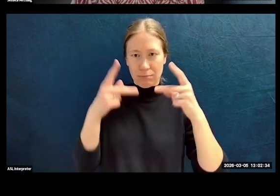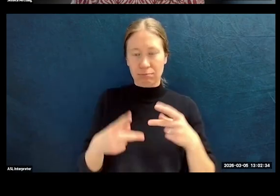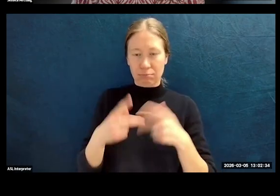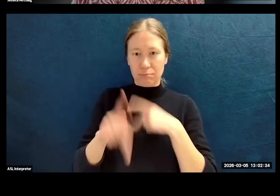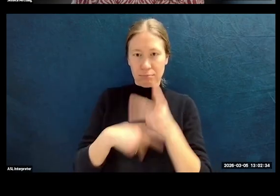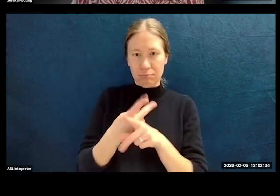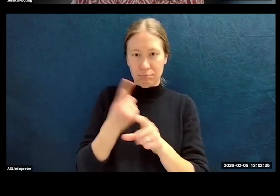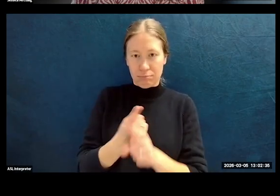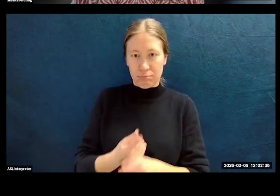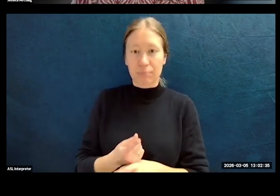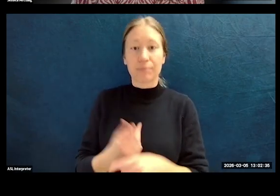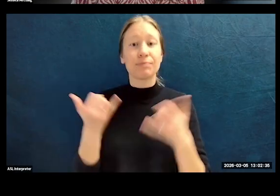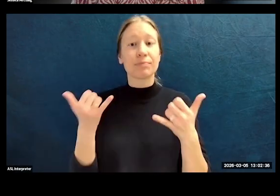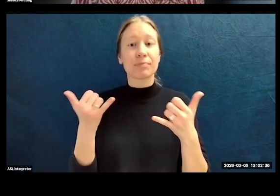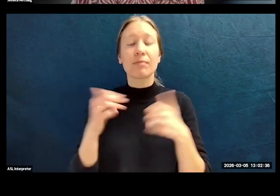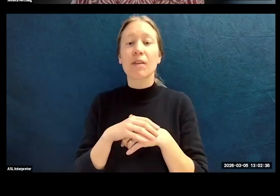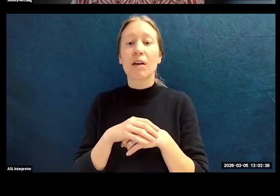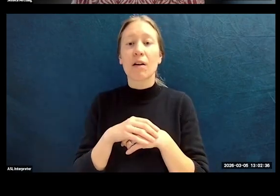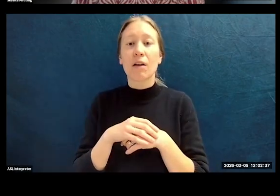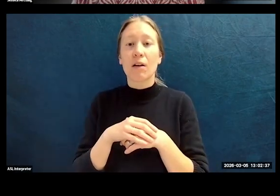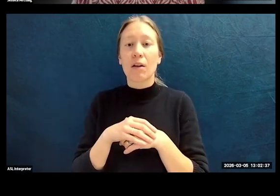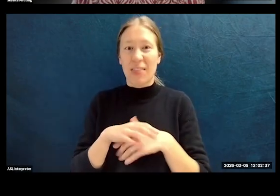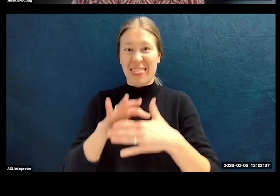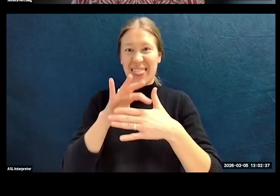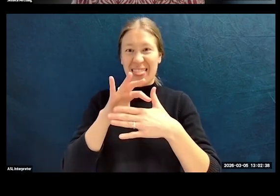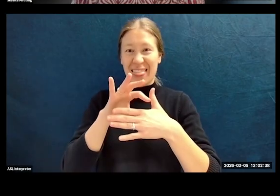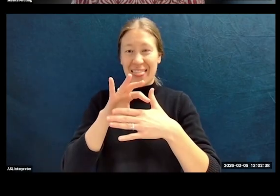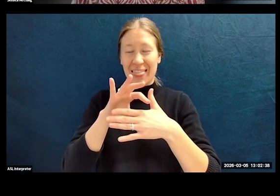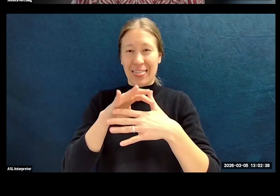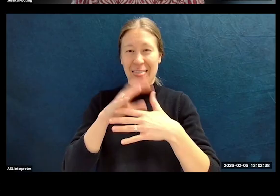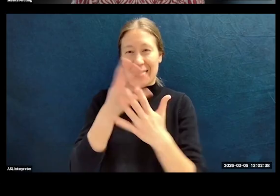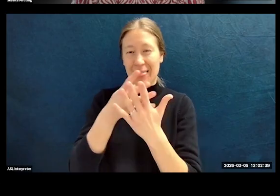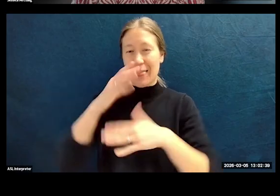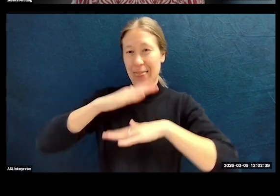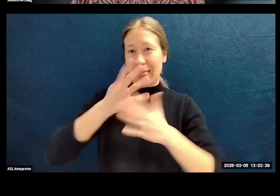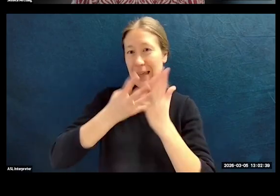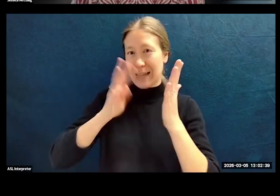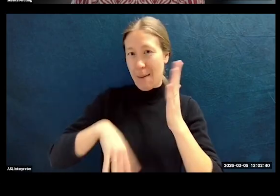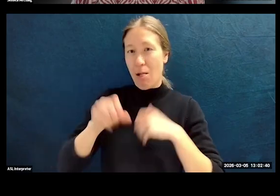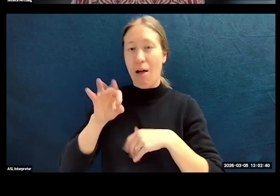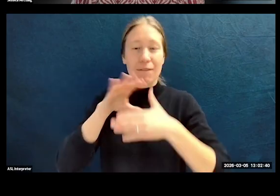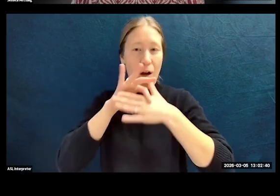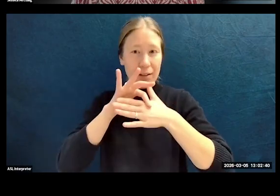as an interactive table of contents, so it provides a chance to show you two more skills, complex tag nesting